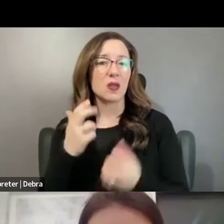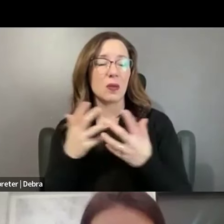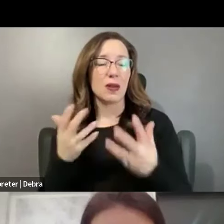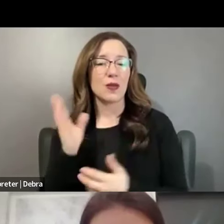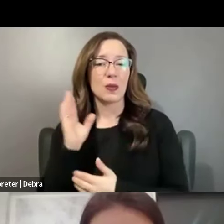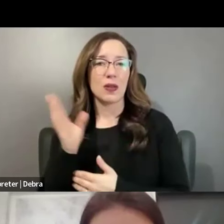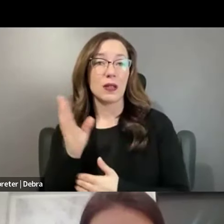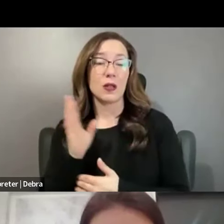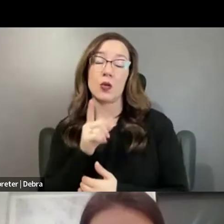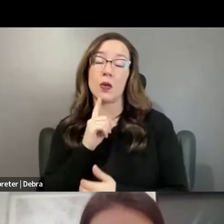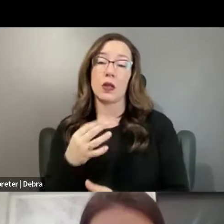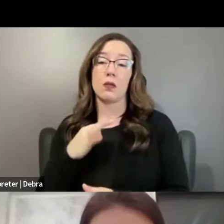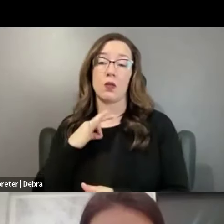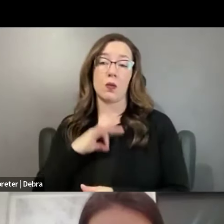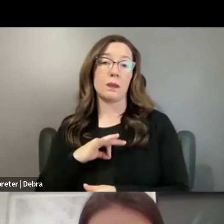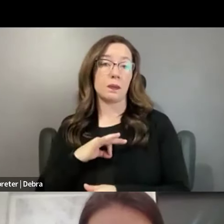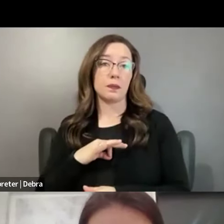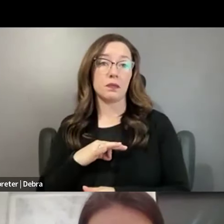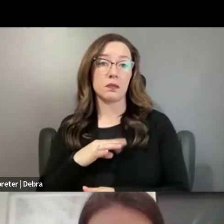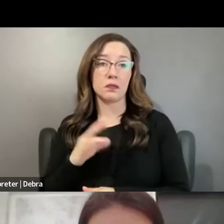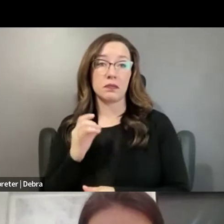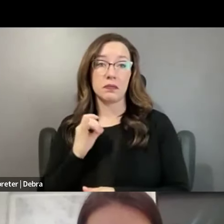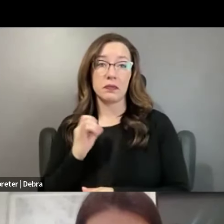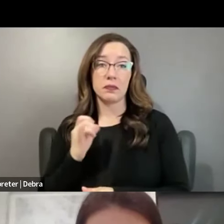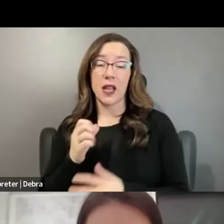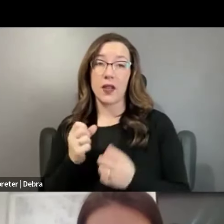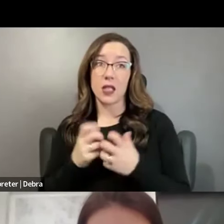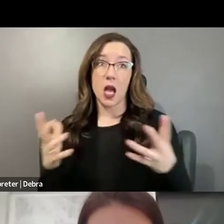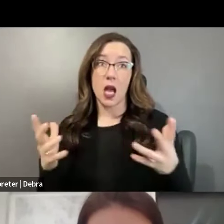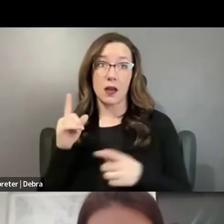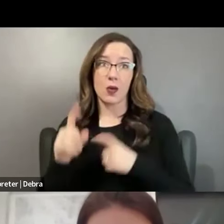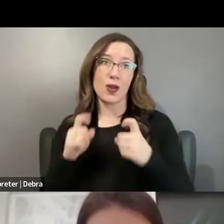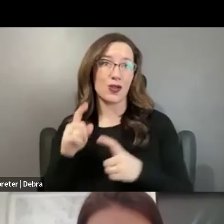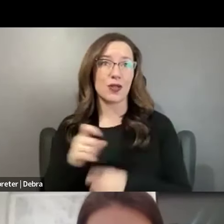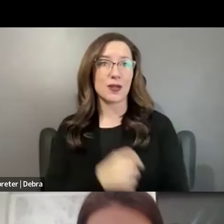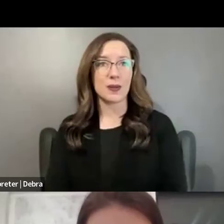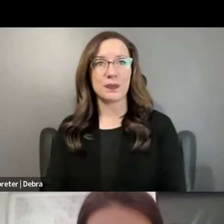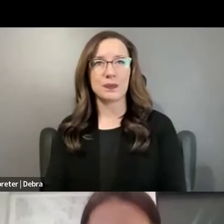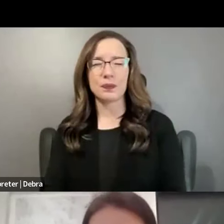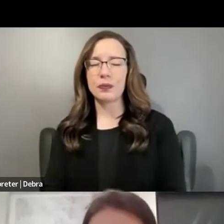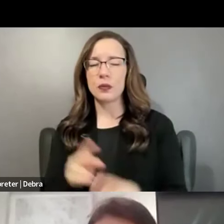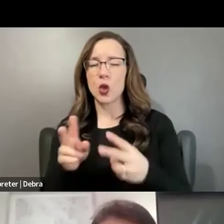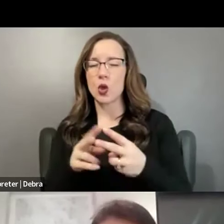It is super useful, and I have a ton of questions, but I'm drawn to two.